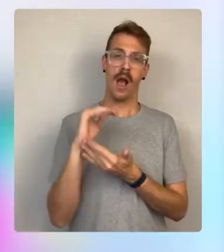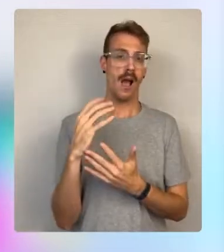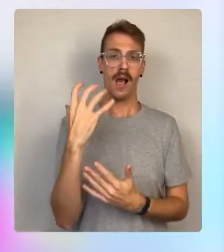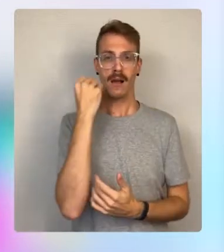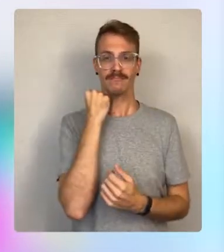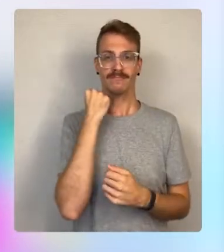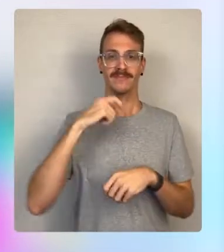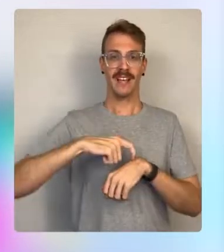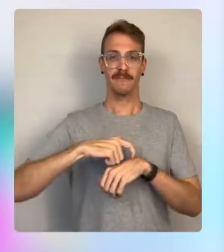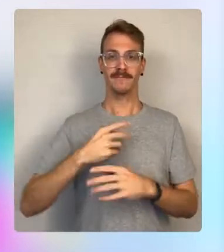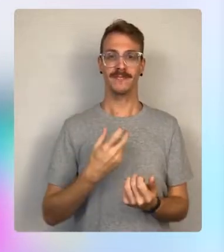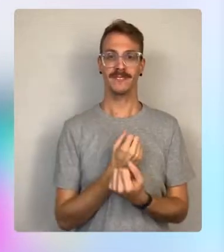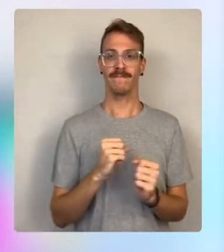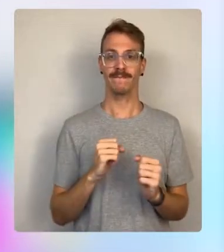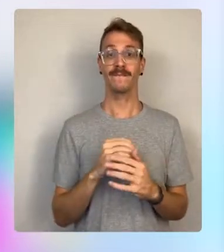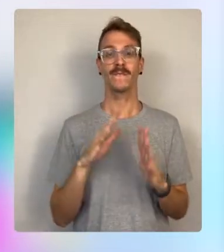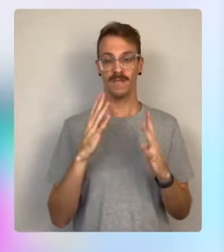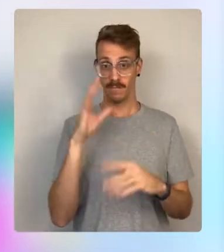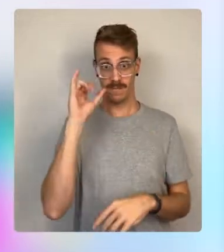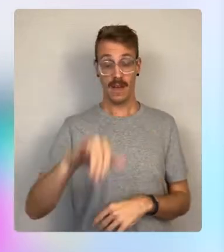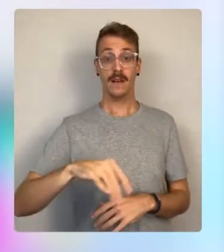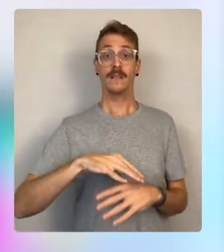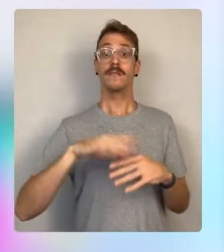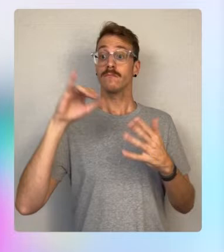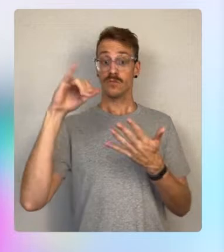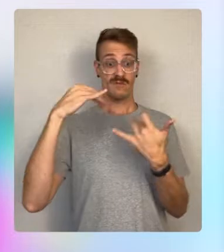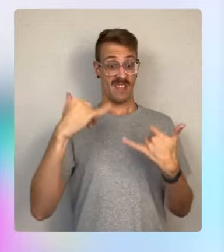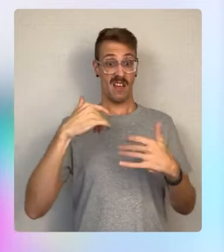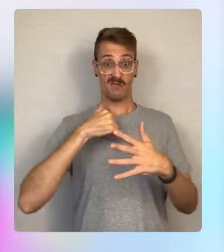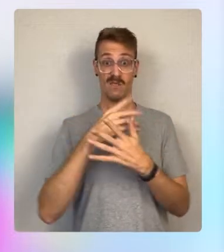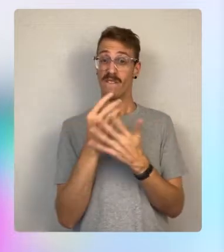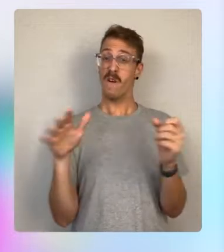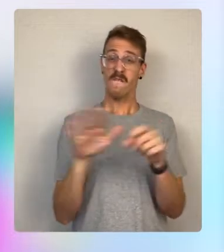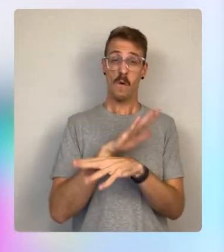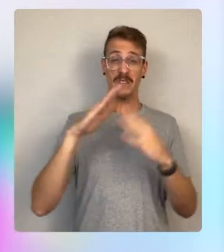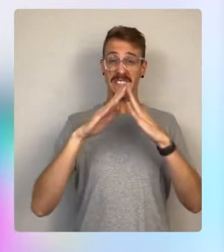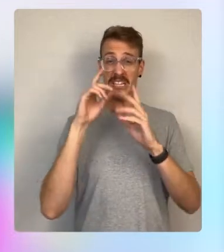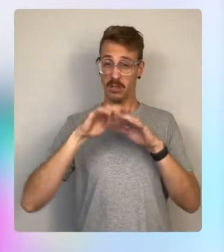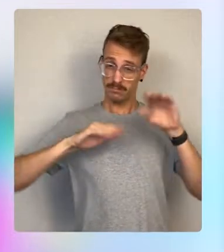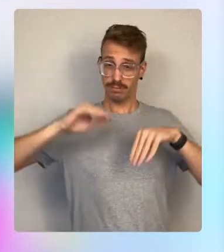Okay, that's a great start, but we have a whole city to populate. Cue time lapse!